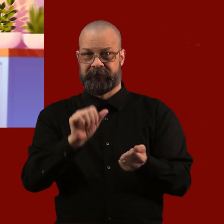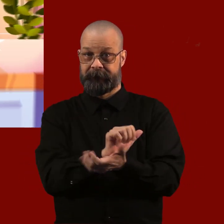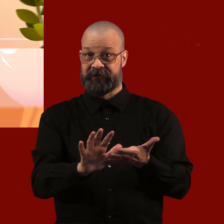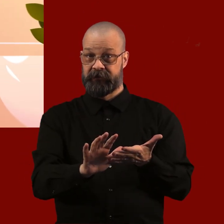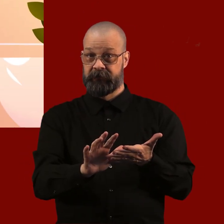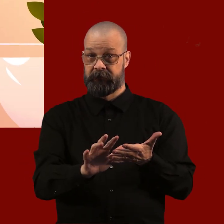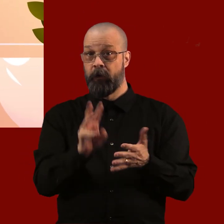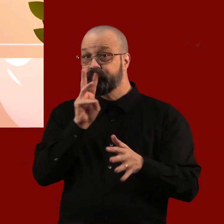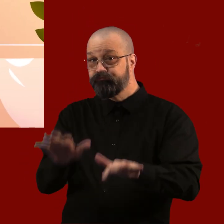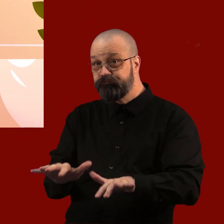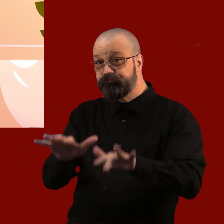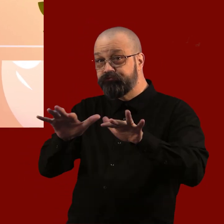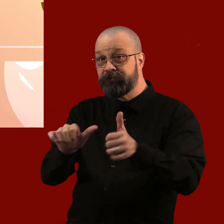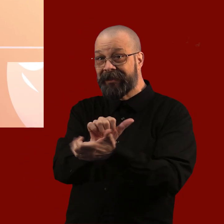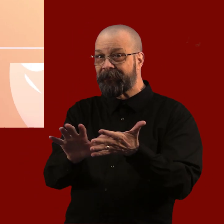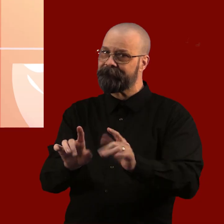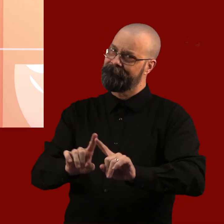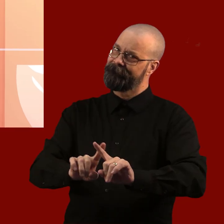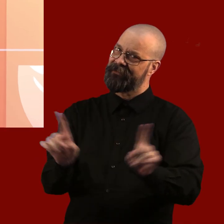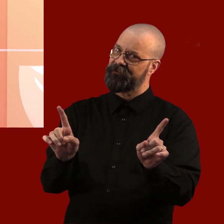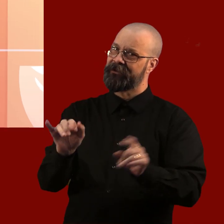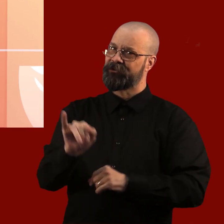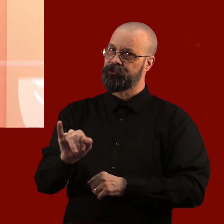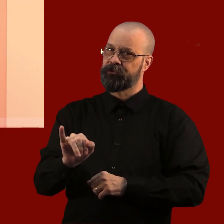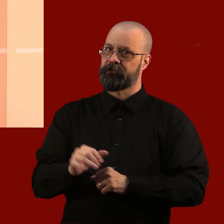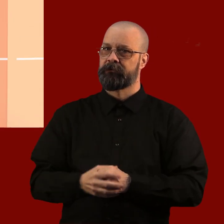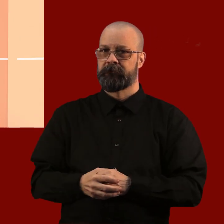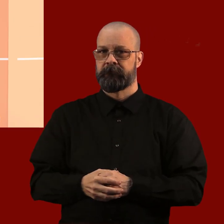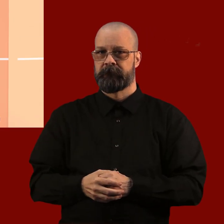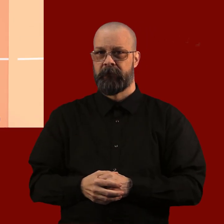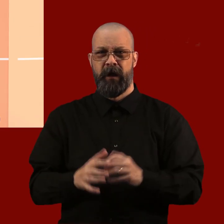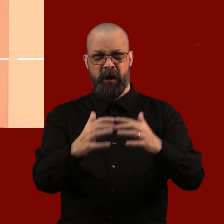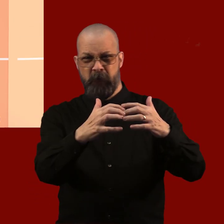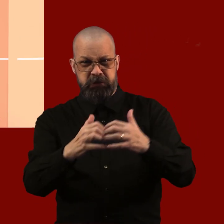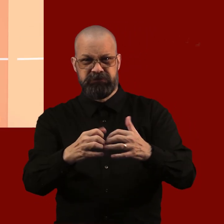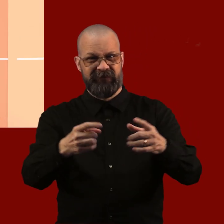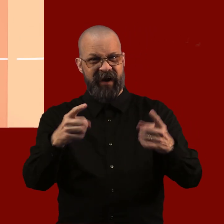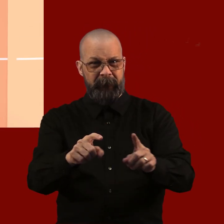to fix any issues affecting health and safety promptly. Usually within seven days of your tenant notifying you